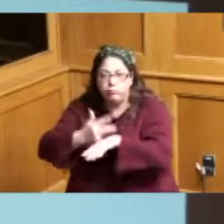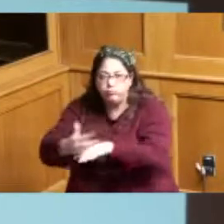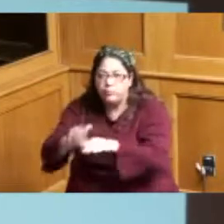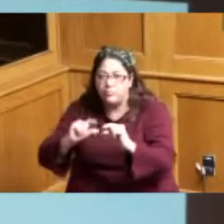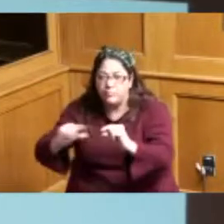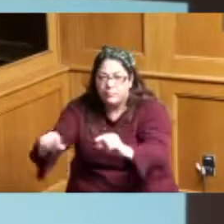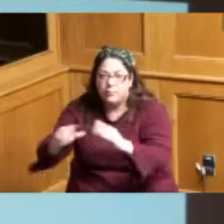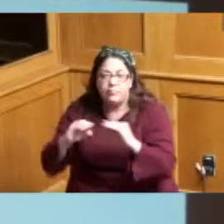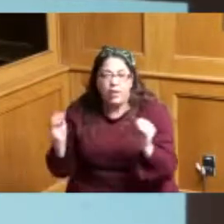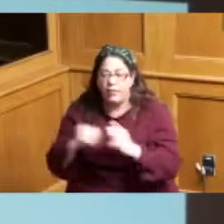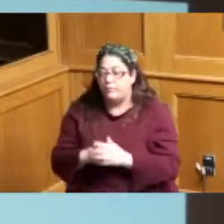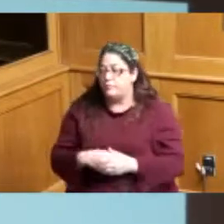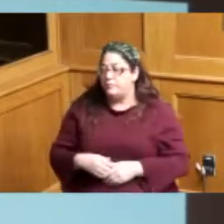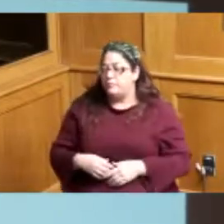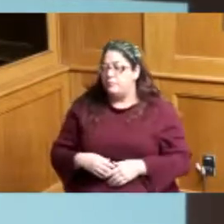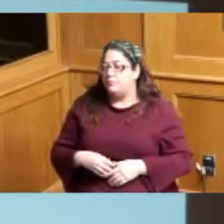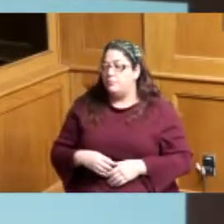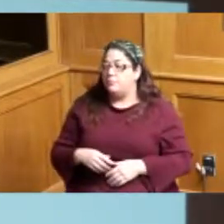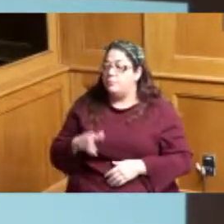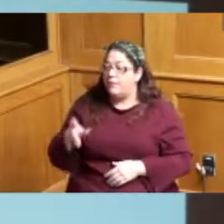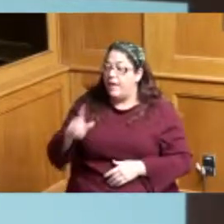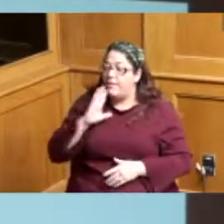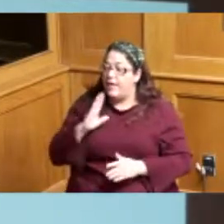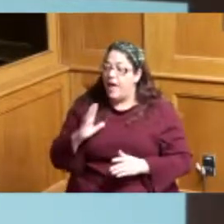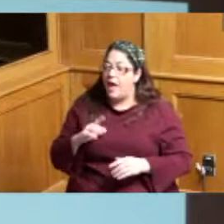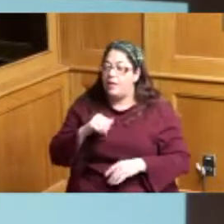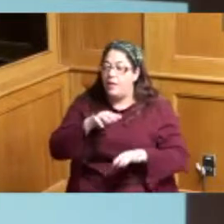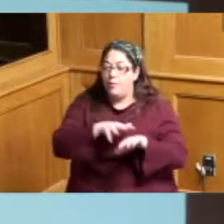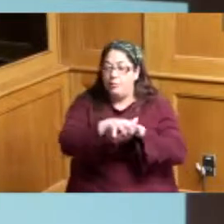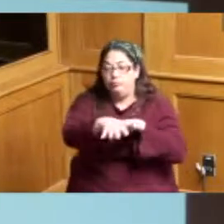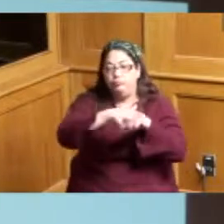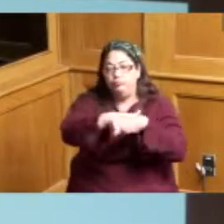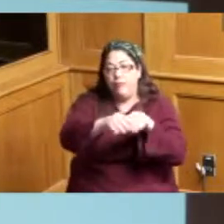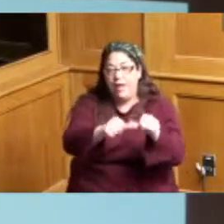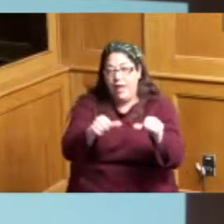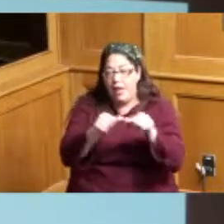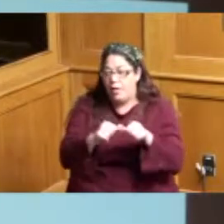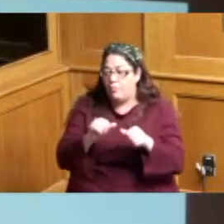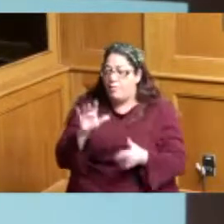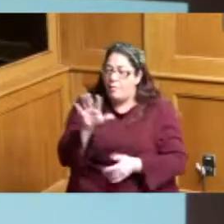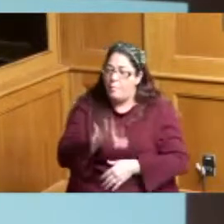so that an effective impervious area is estimated for that property of eight thousand square feet